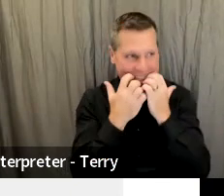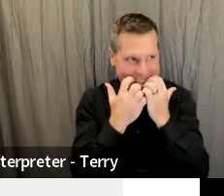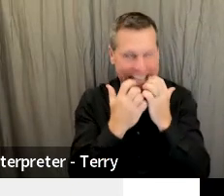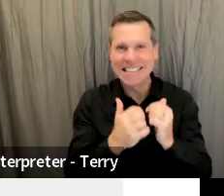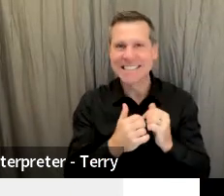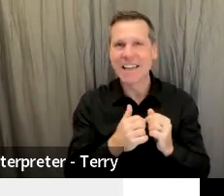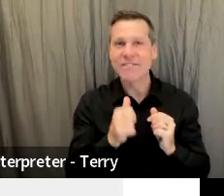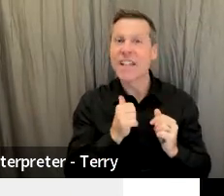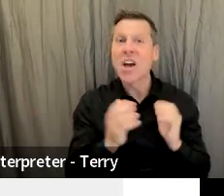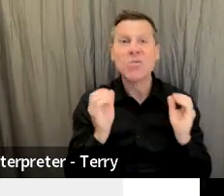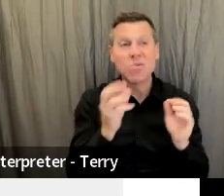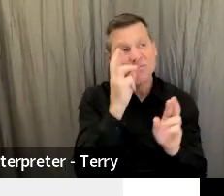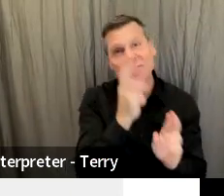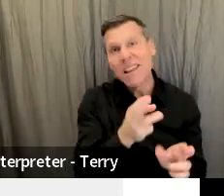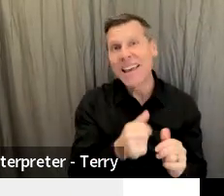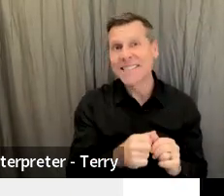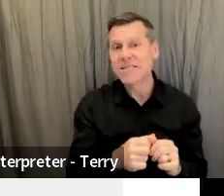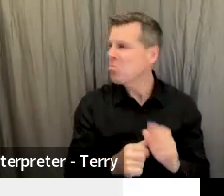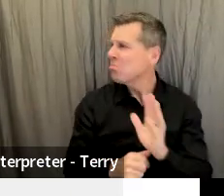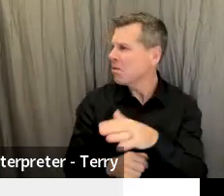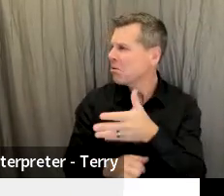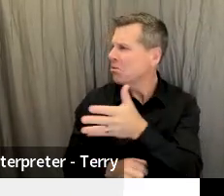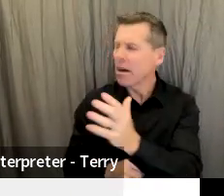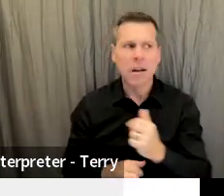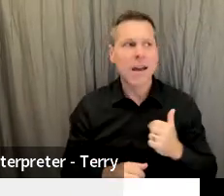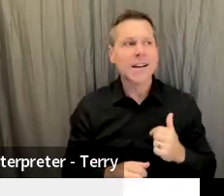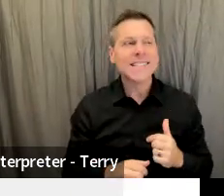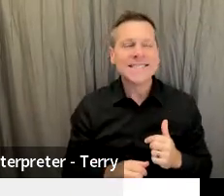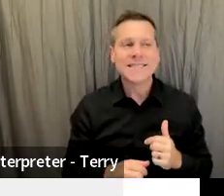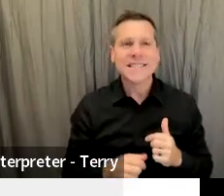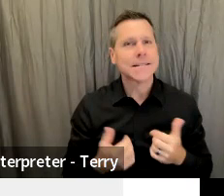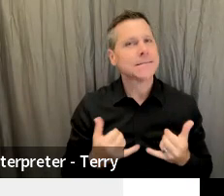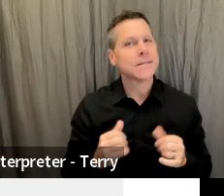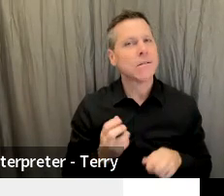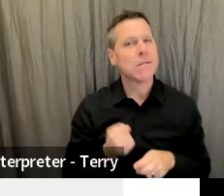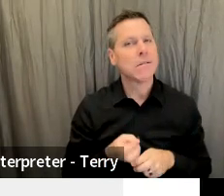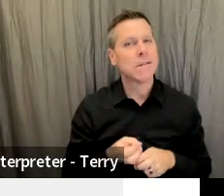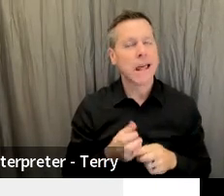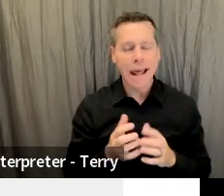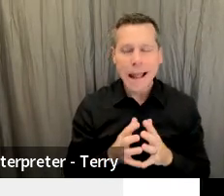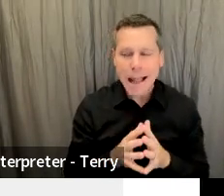Even though they give you permission, it's hard to do that. So at first it was slow going